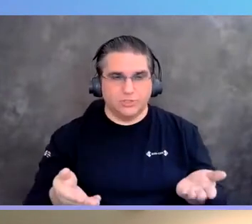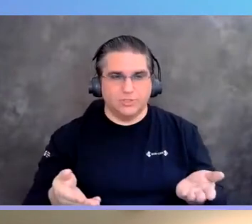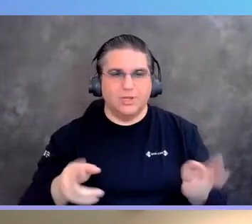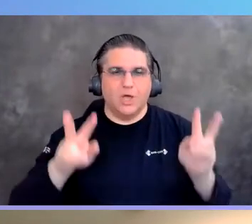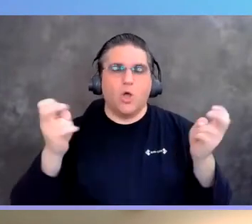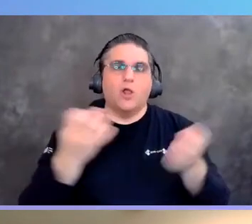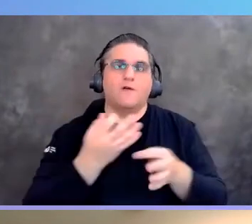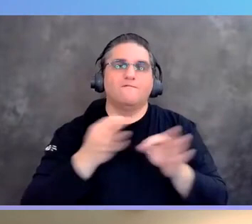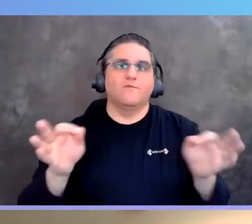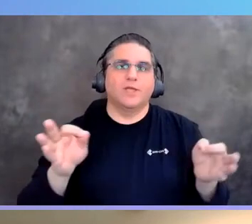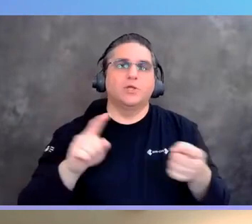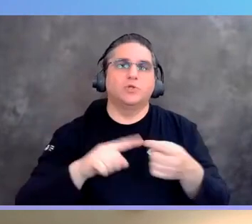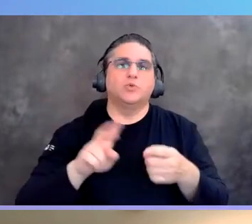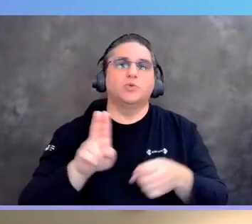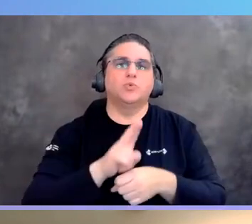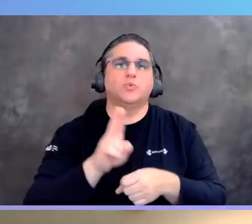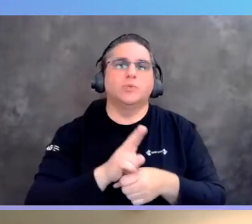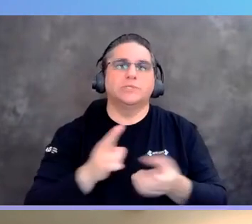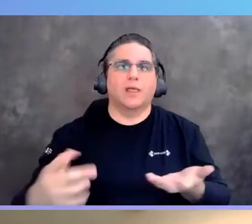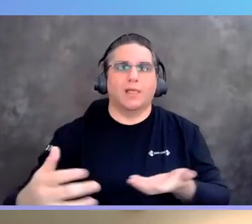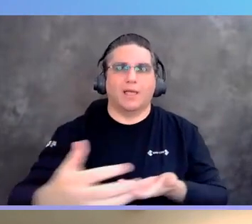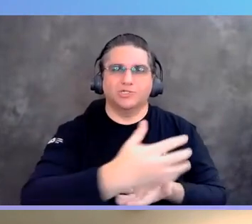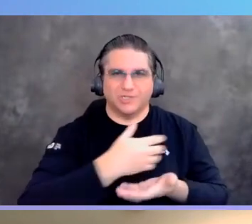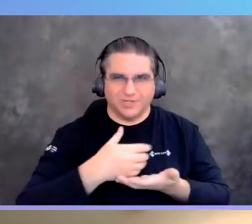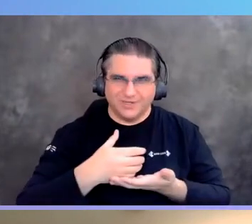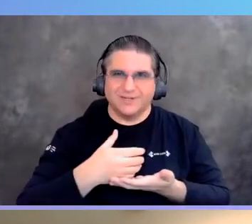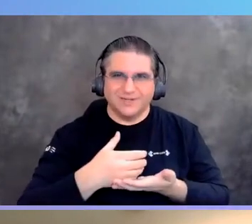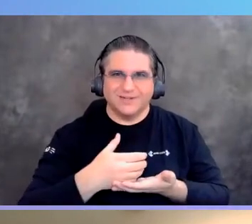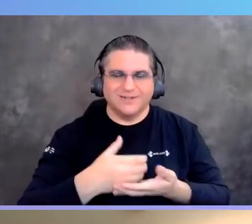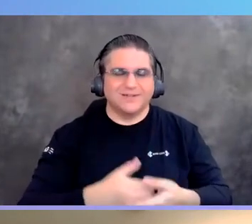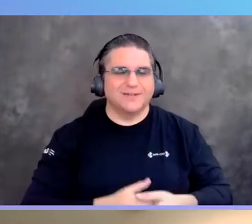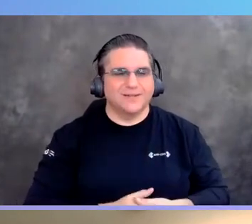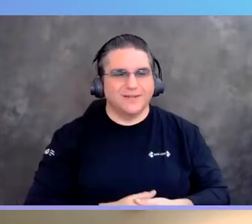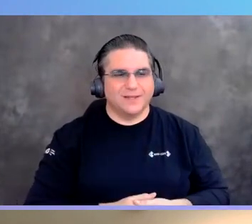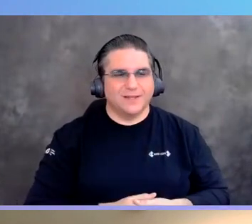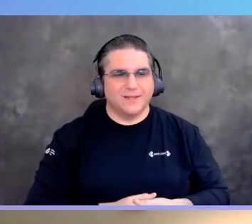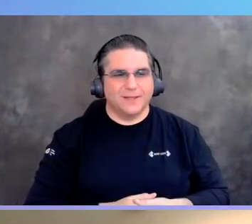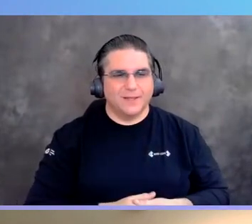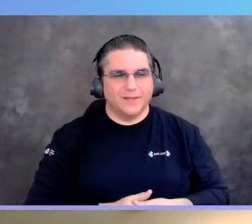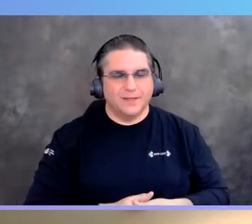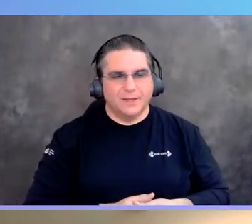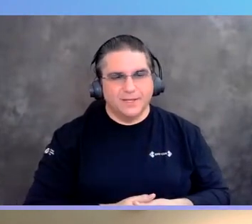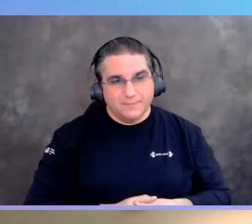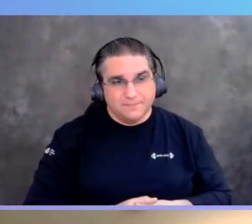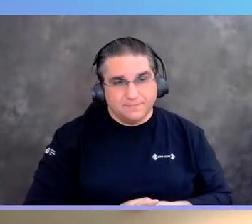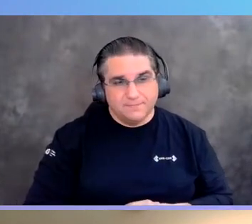library. And then so this slide also has an image on it of a